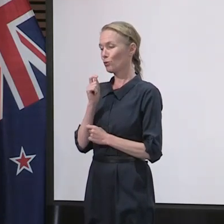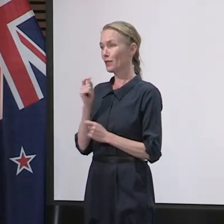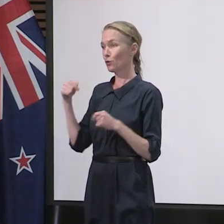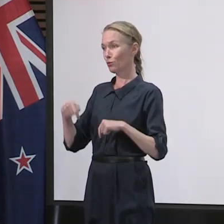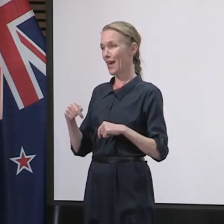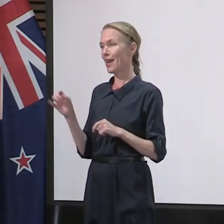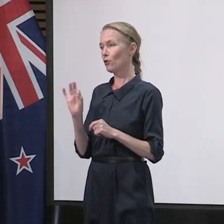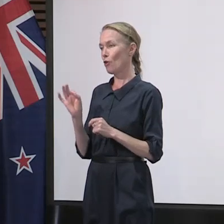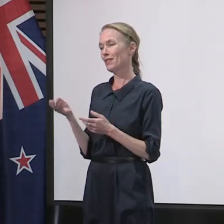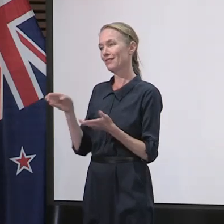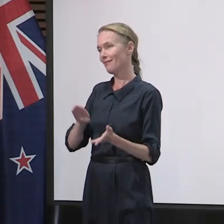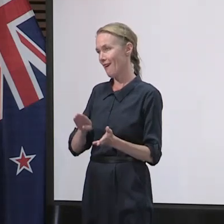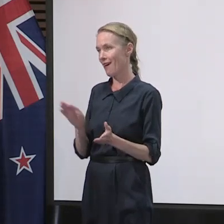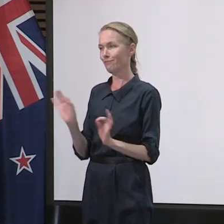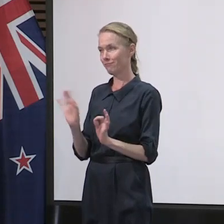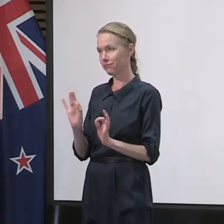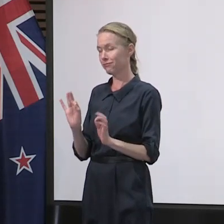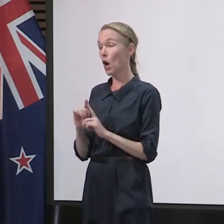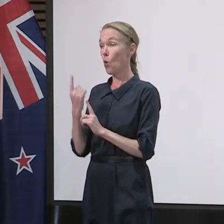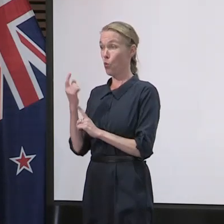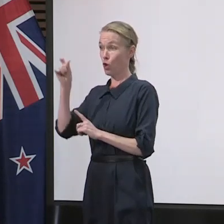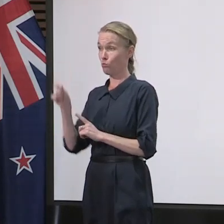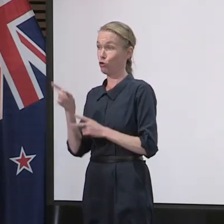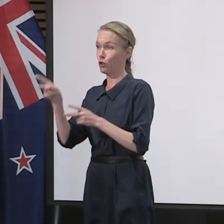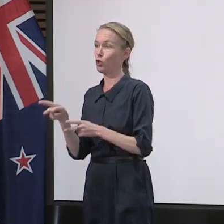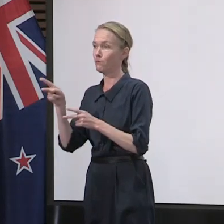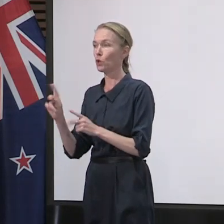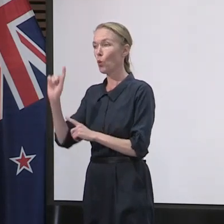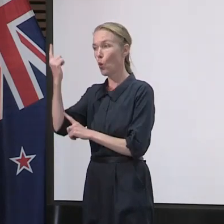there's no additional deaths